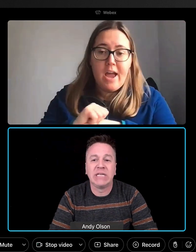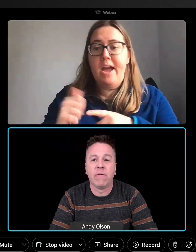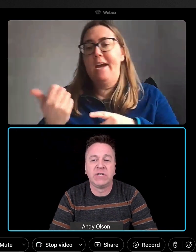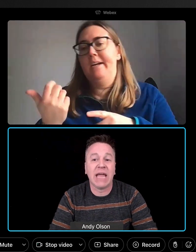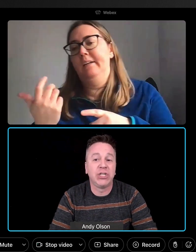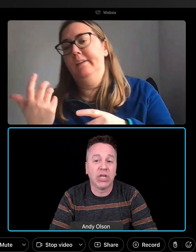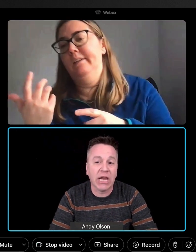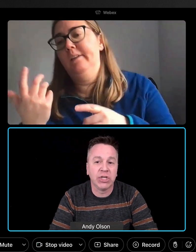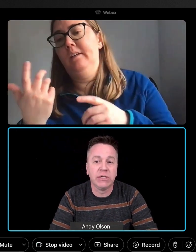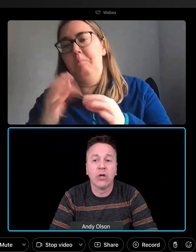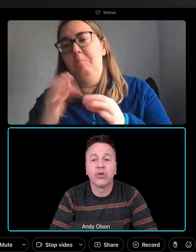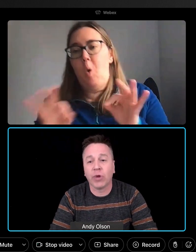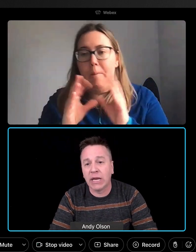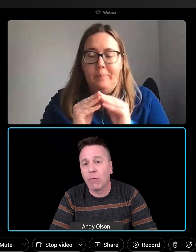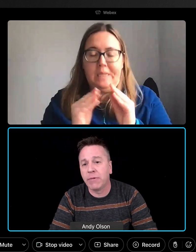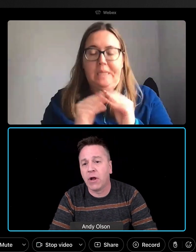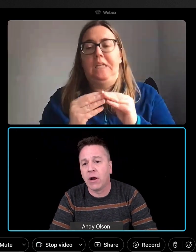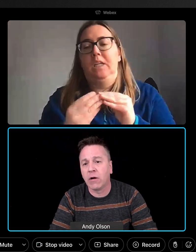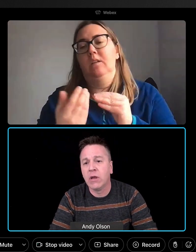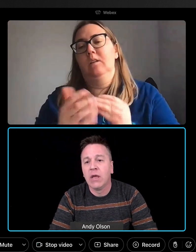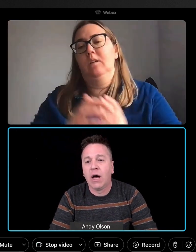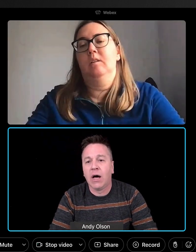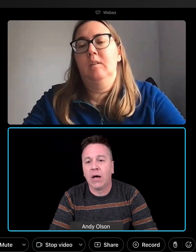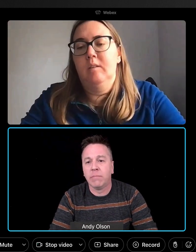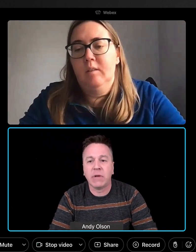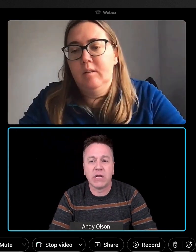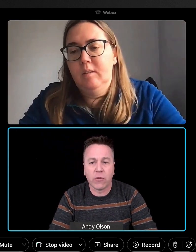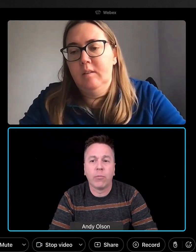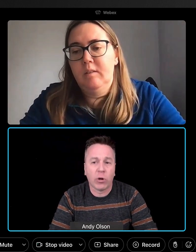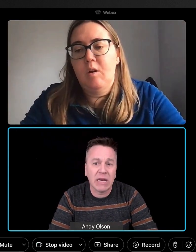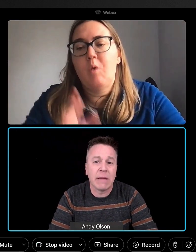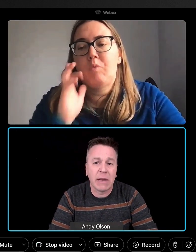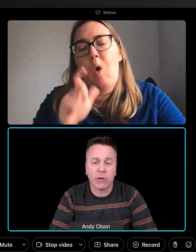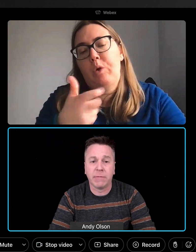example, if it’s an education training webinar, or maybe another important meeting, I may